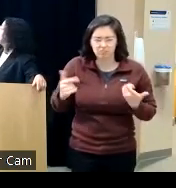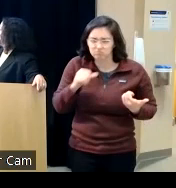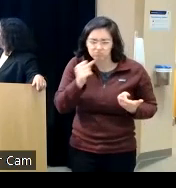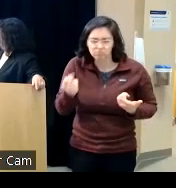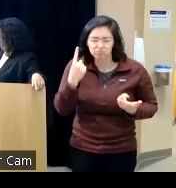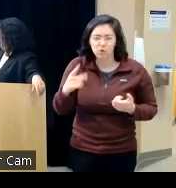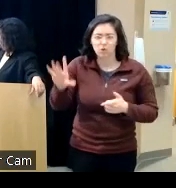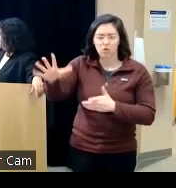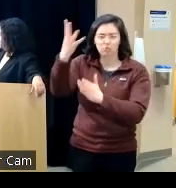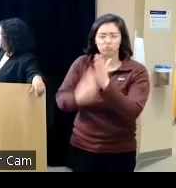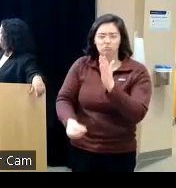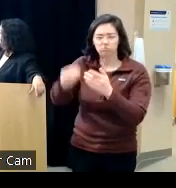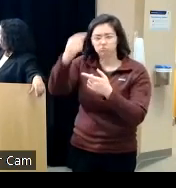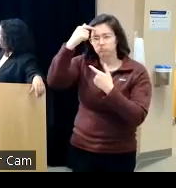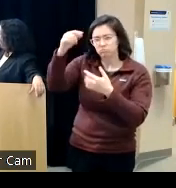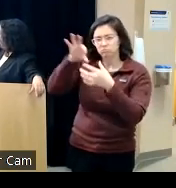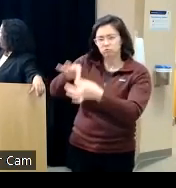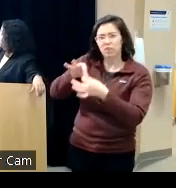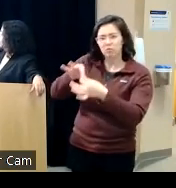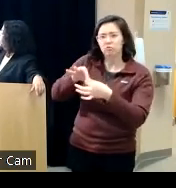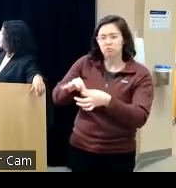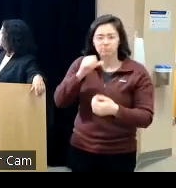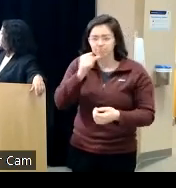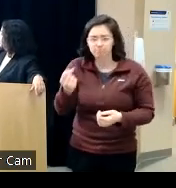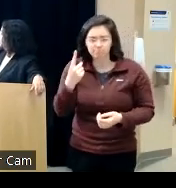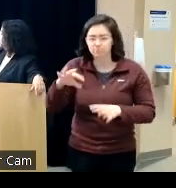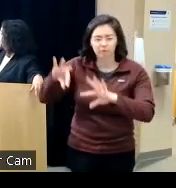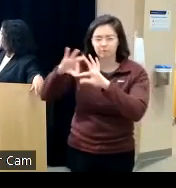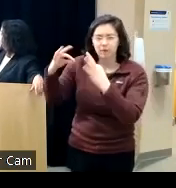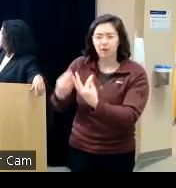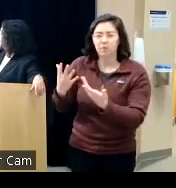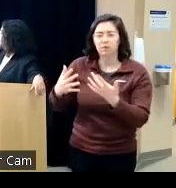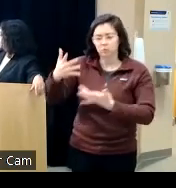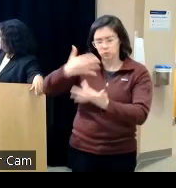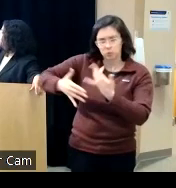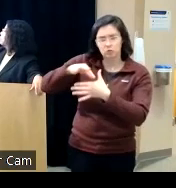it's an understanding of their relationships uh their family and the social context as well